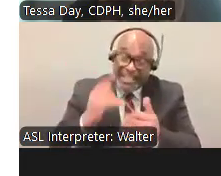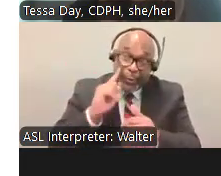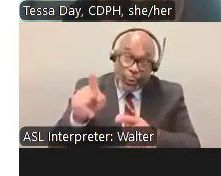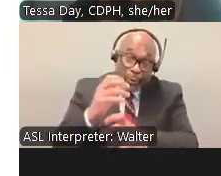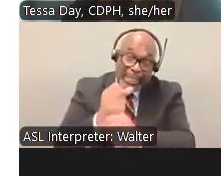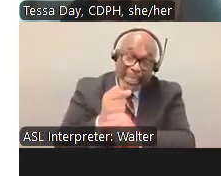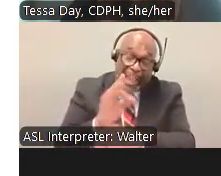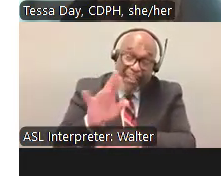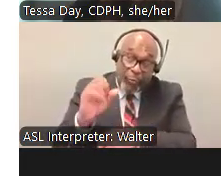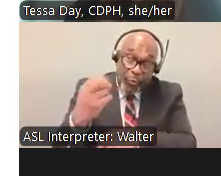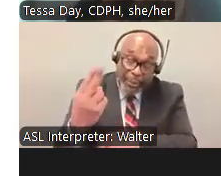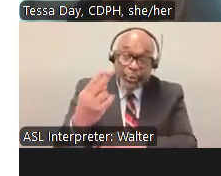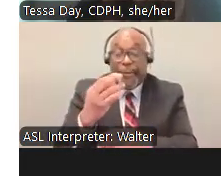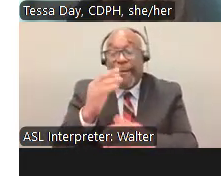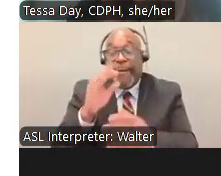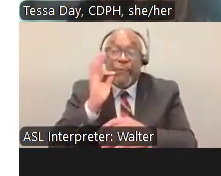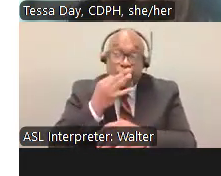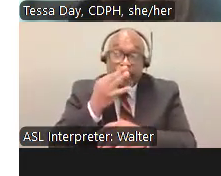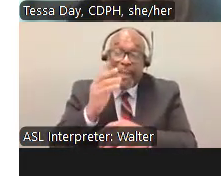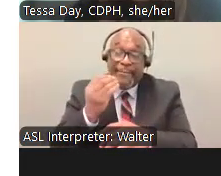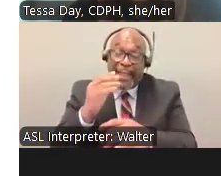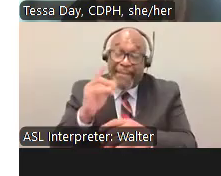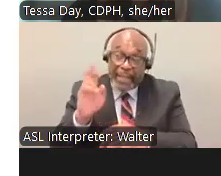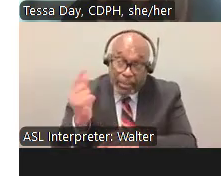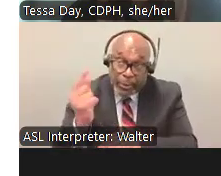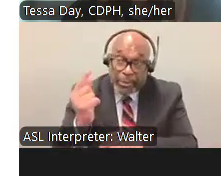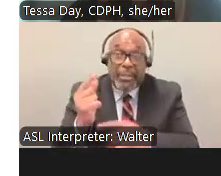13:33:09 vegetables. We asked them if 13:33:12 they had used a park in the last